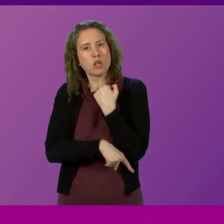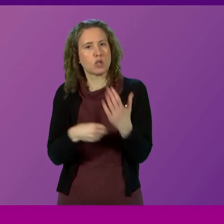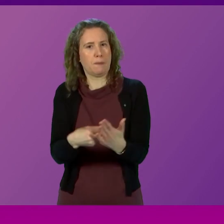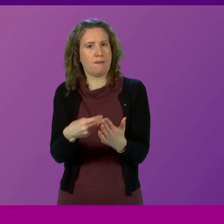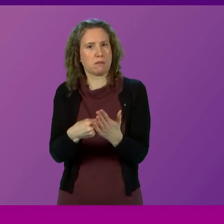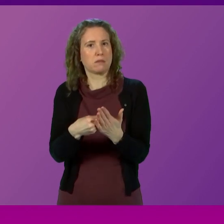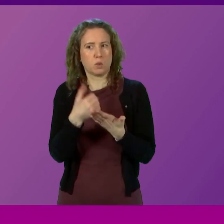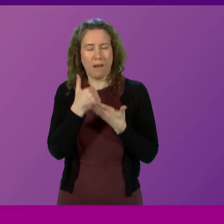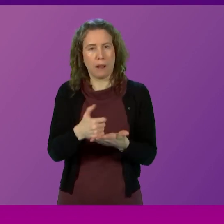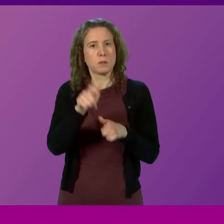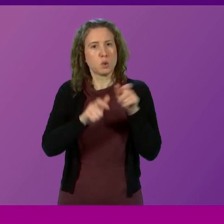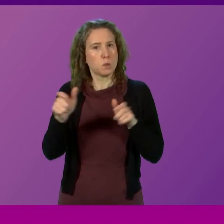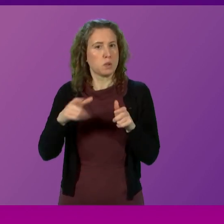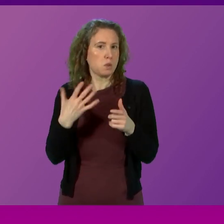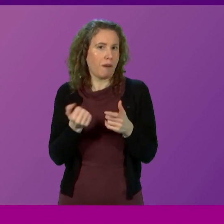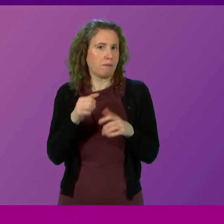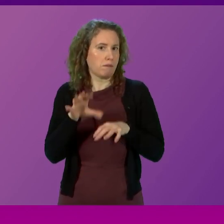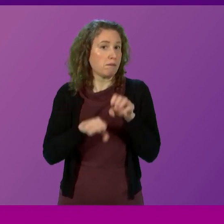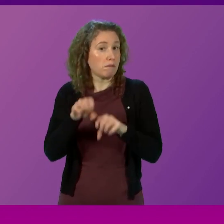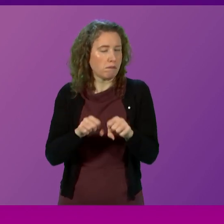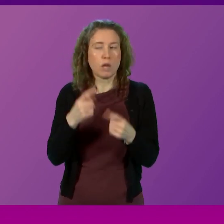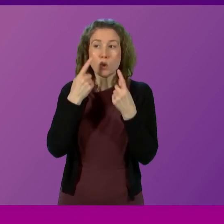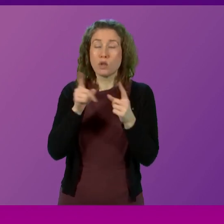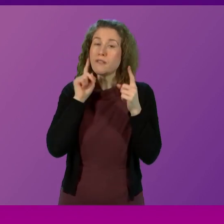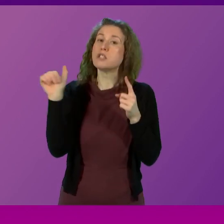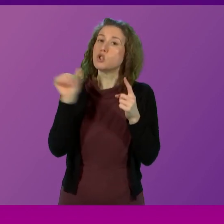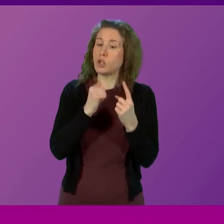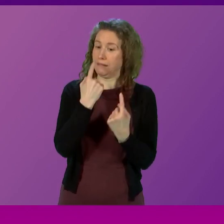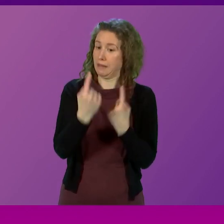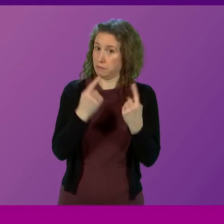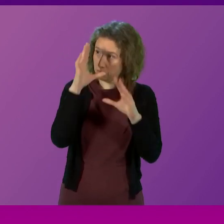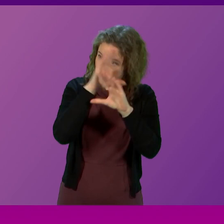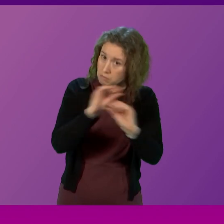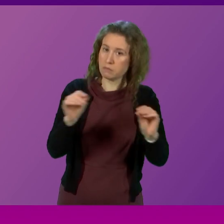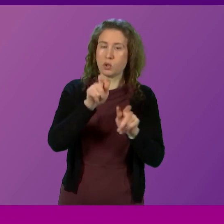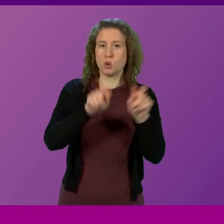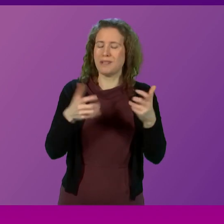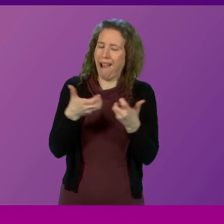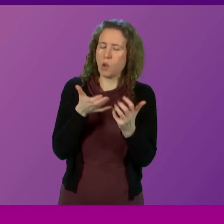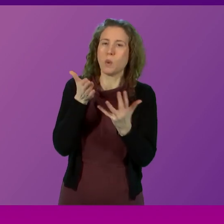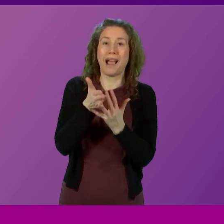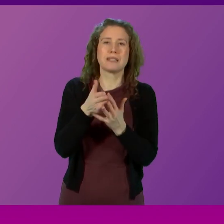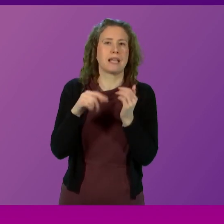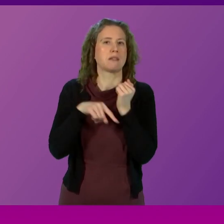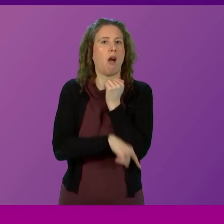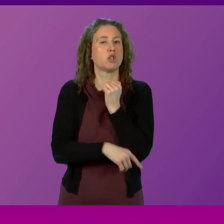who need them. Universities should make their students aware of how to access that funding.